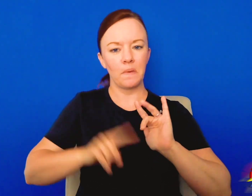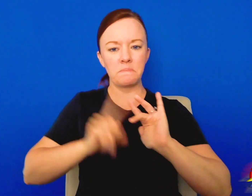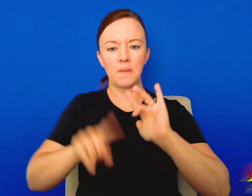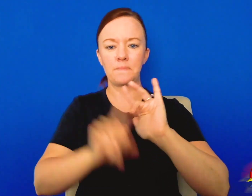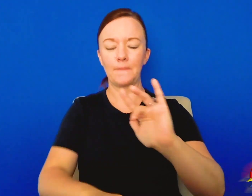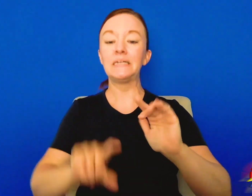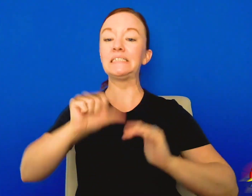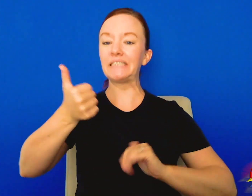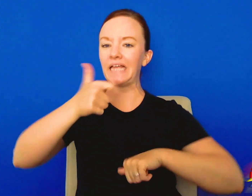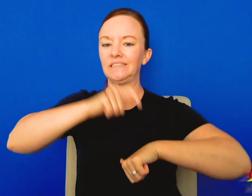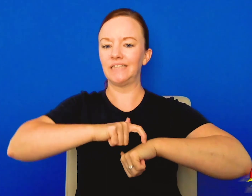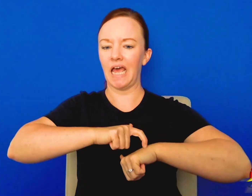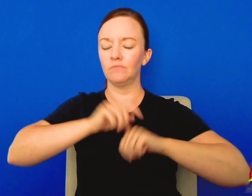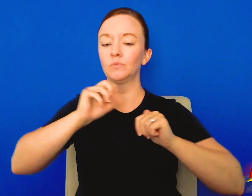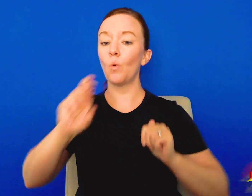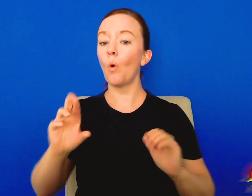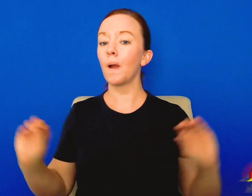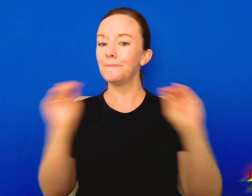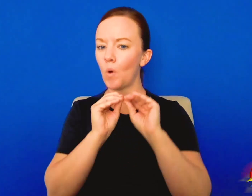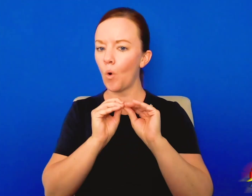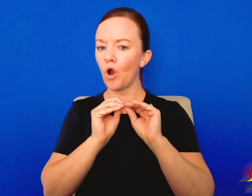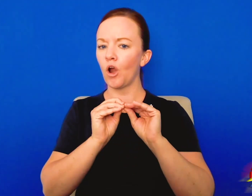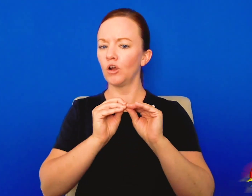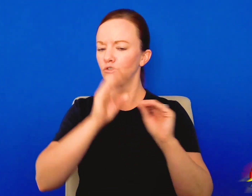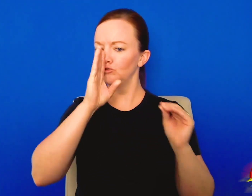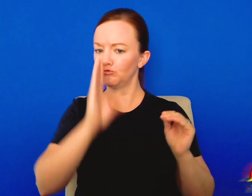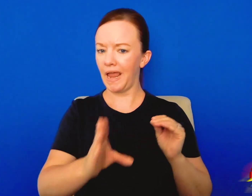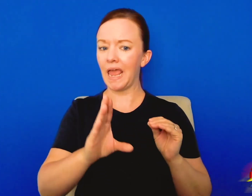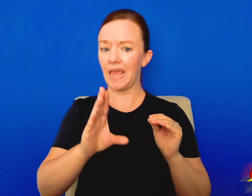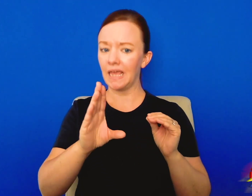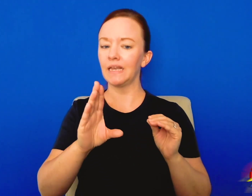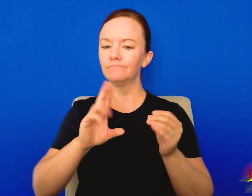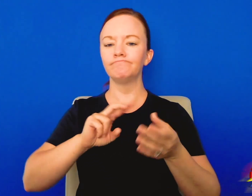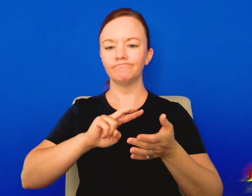GENERATE 10 CONSECUTIVE UNEXCUSED ABSENCES TO